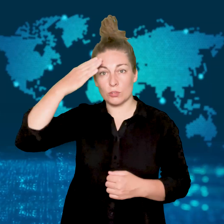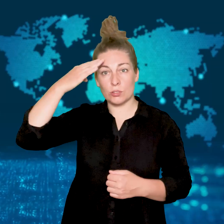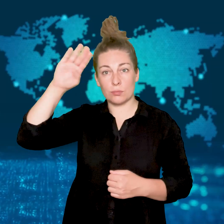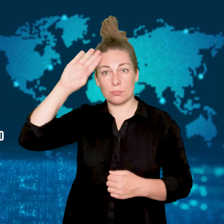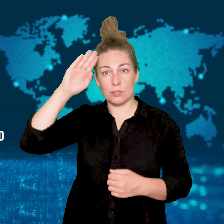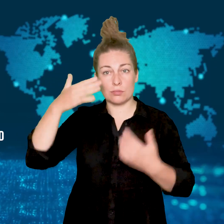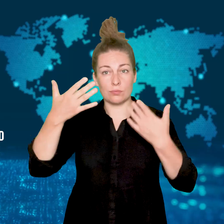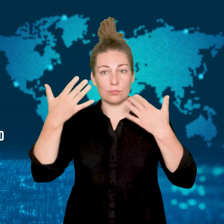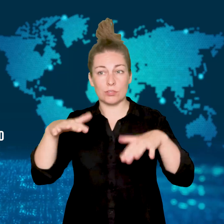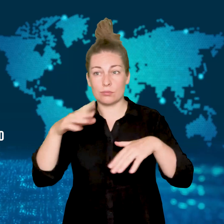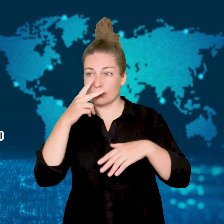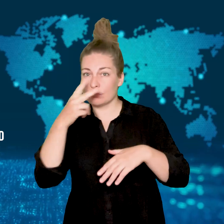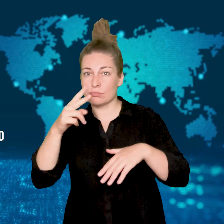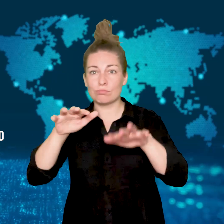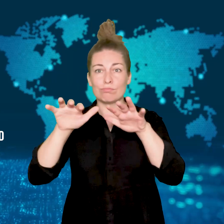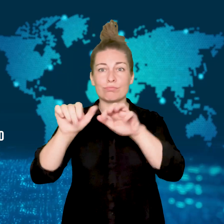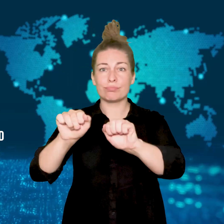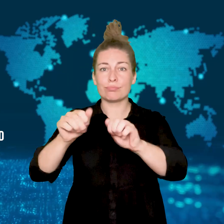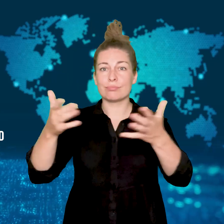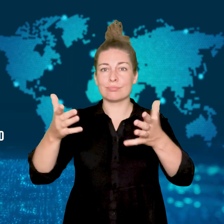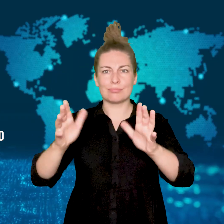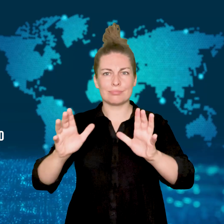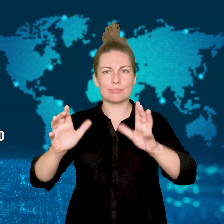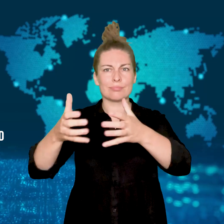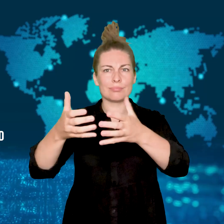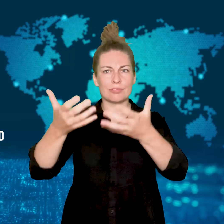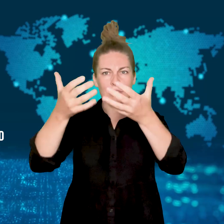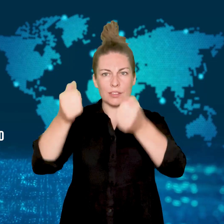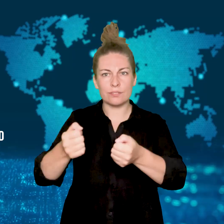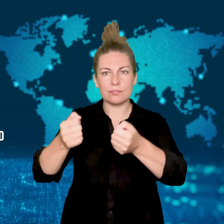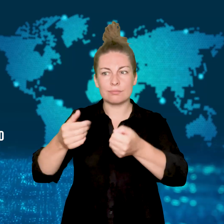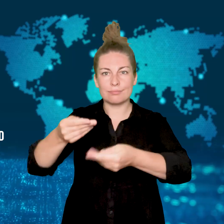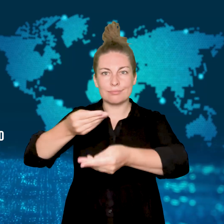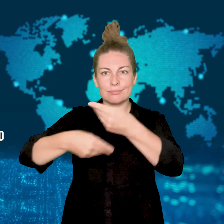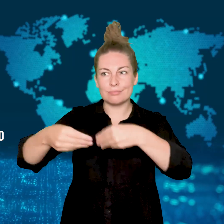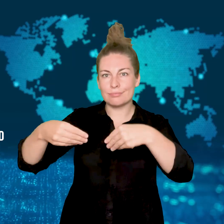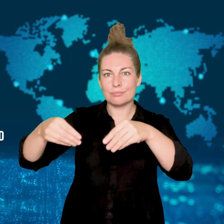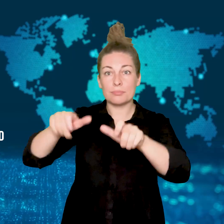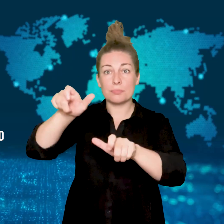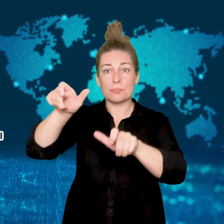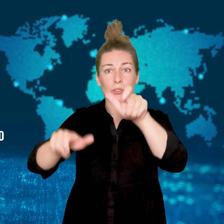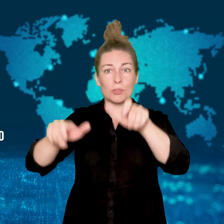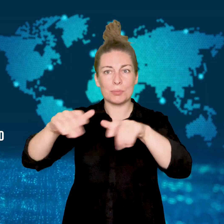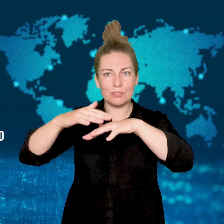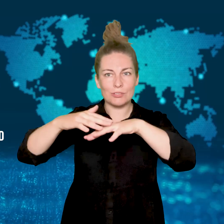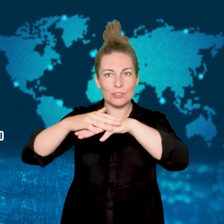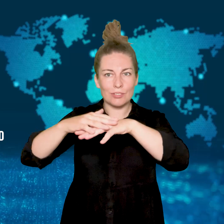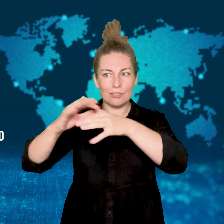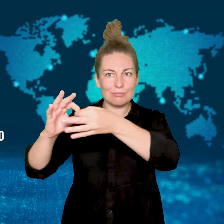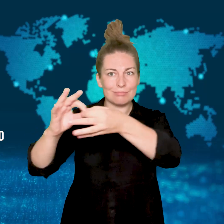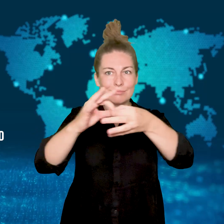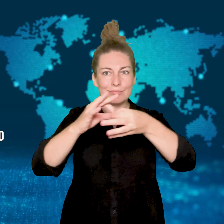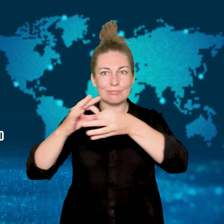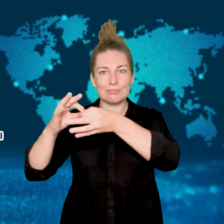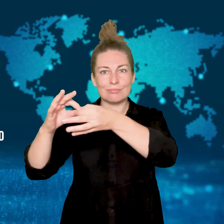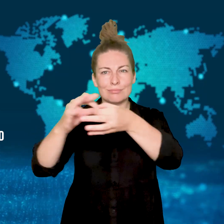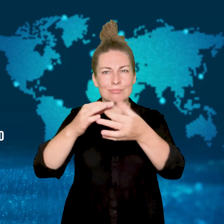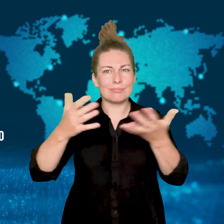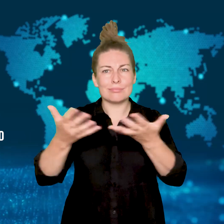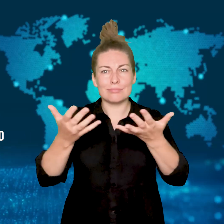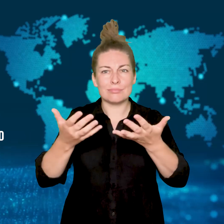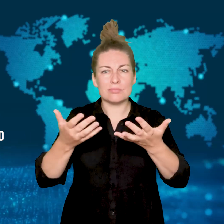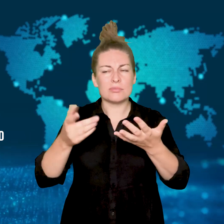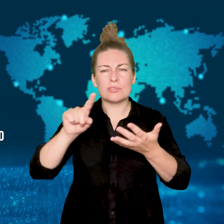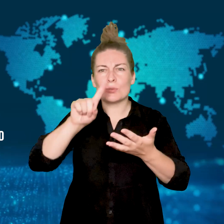[MONIKA]: Cuba has uncovered a human trafficking ring that